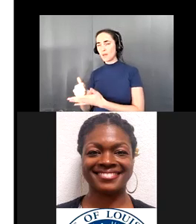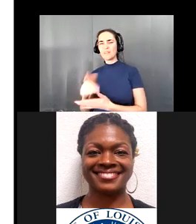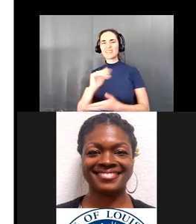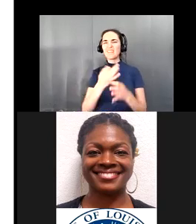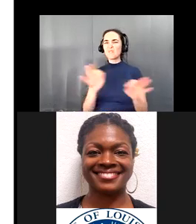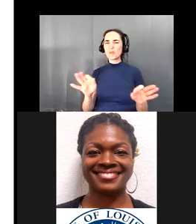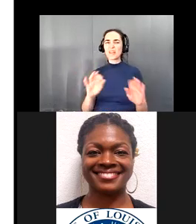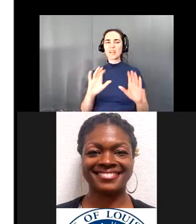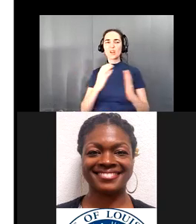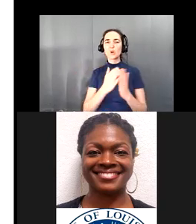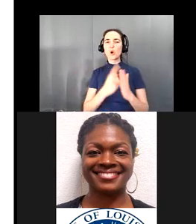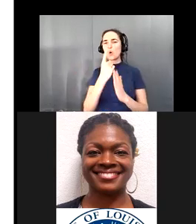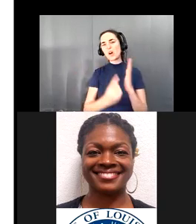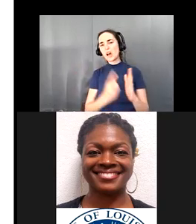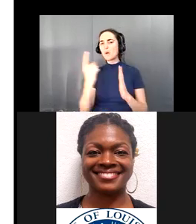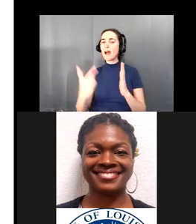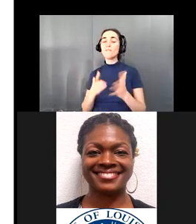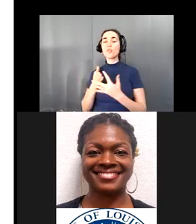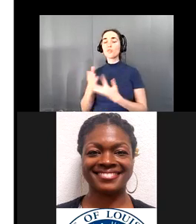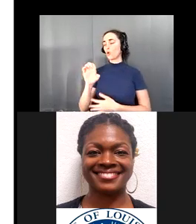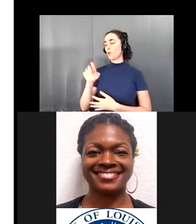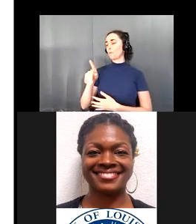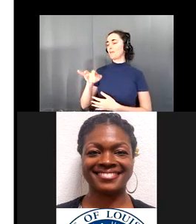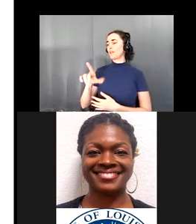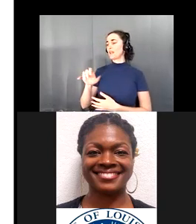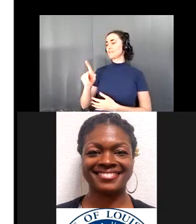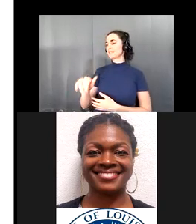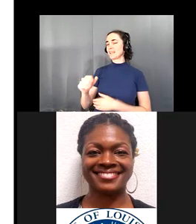course you can take through the Epilepsy Foundation to get those things I just think it's very